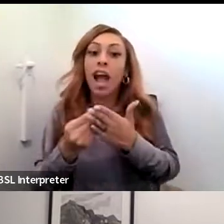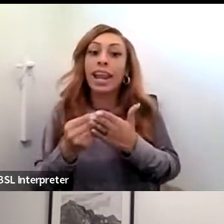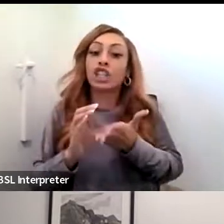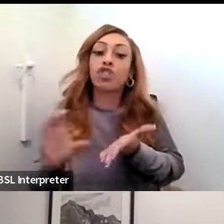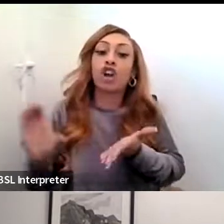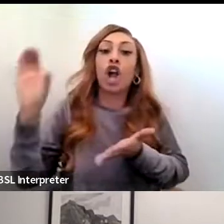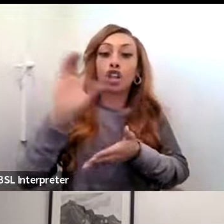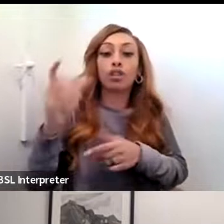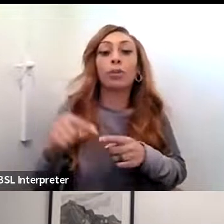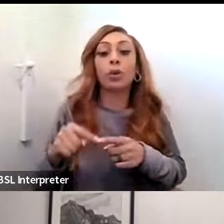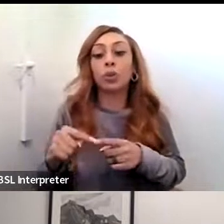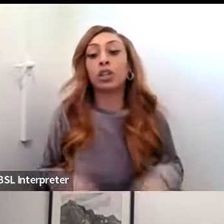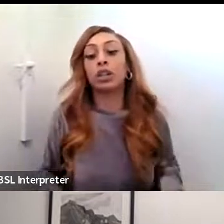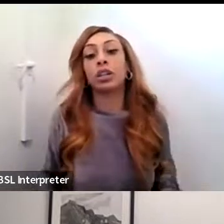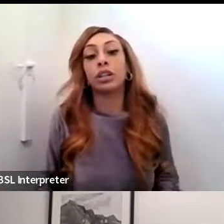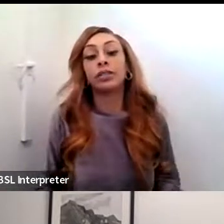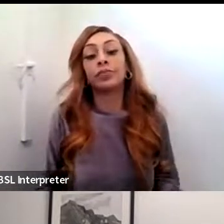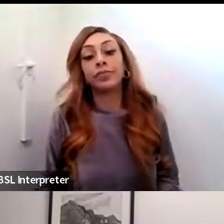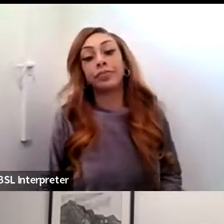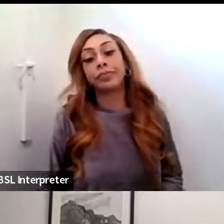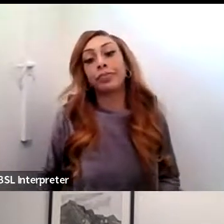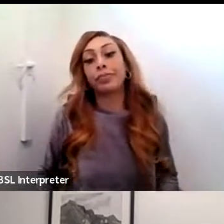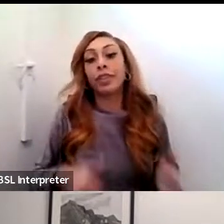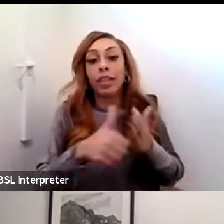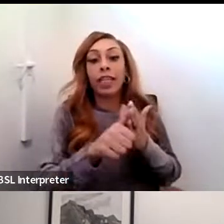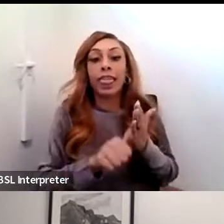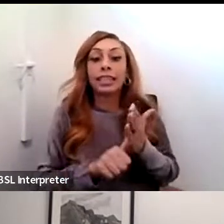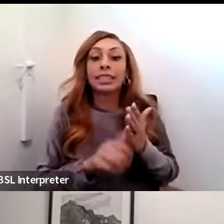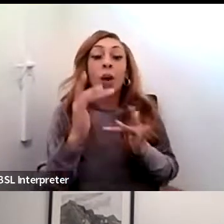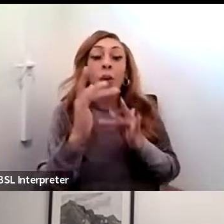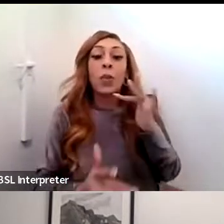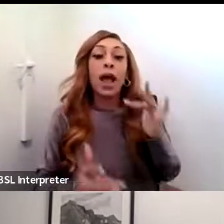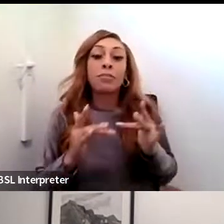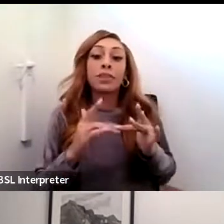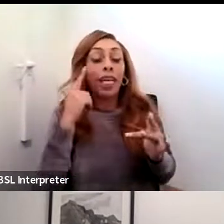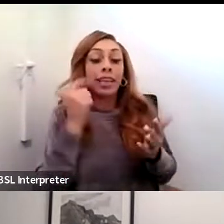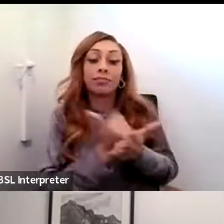And I guess yeah, coming in on the listings website, I think it's a brilliant idea, I think somebody should do it,